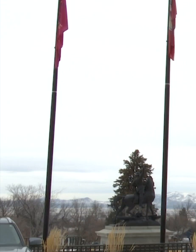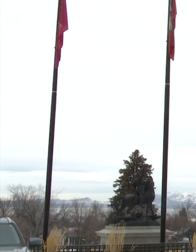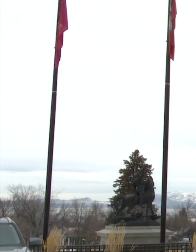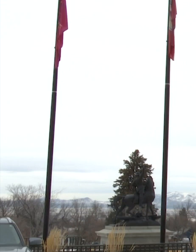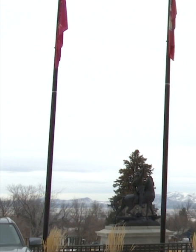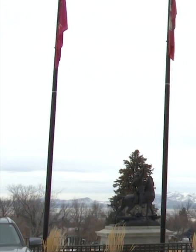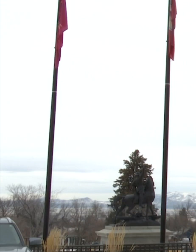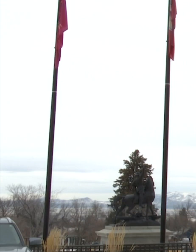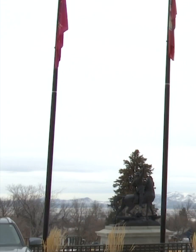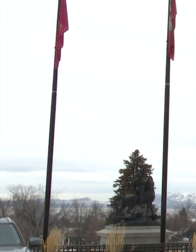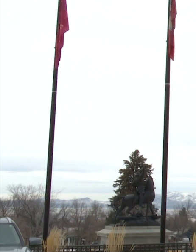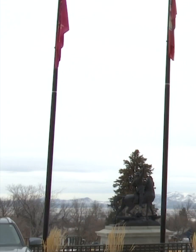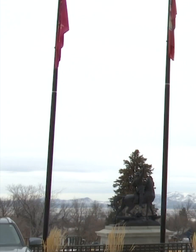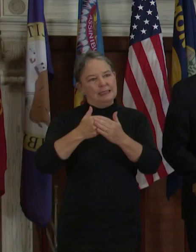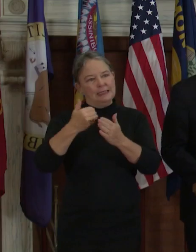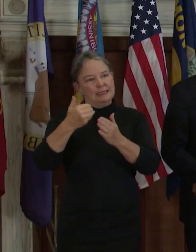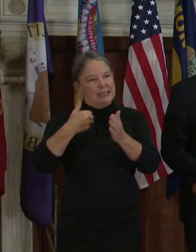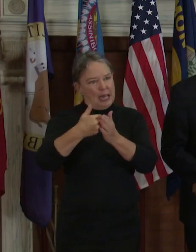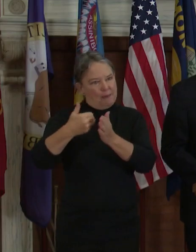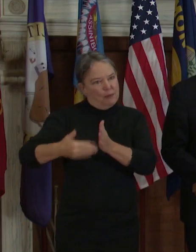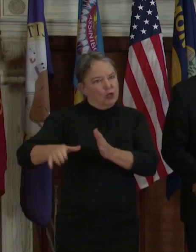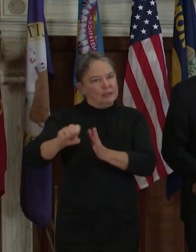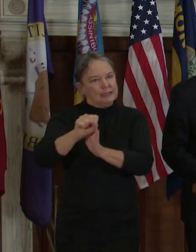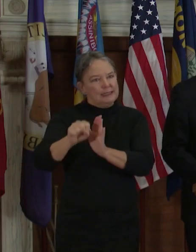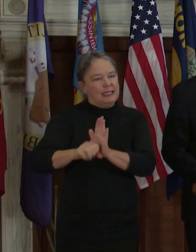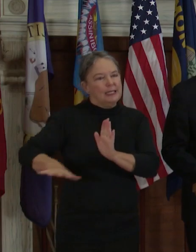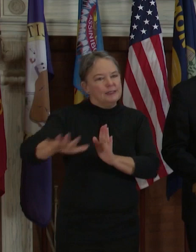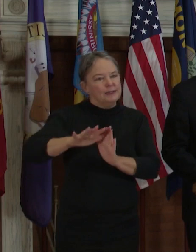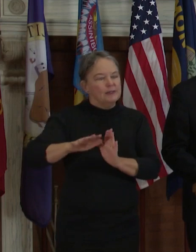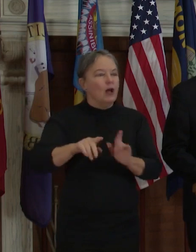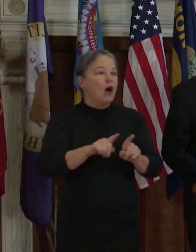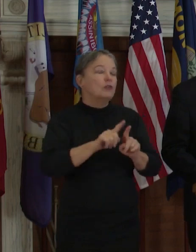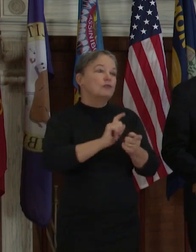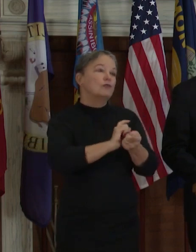state should be prioritiz money to the montanans wh